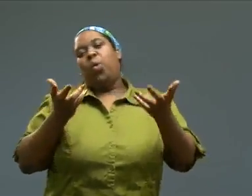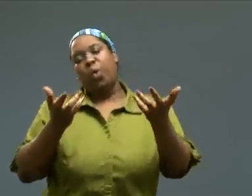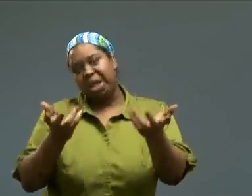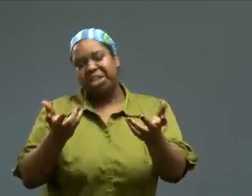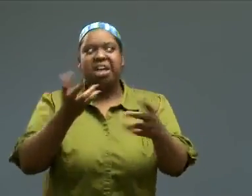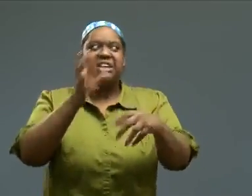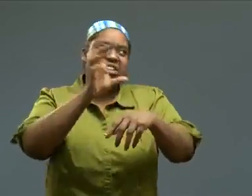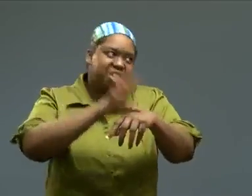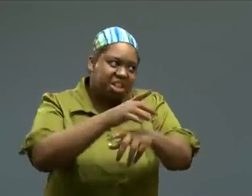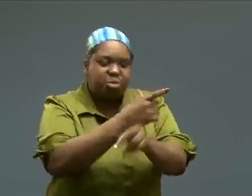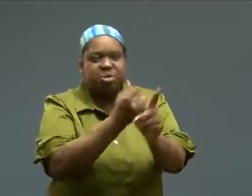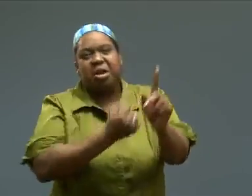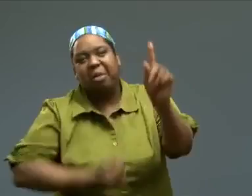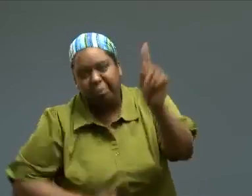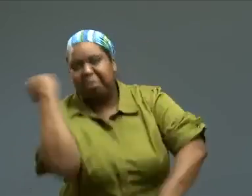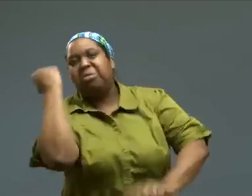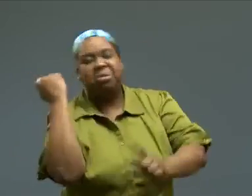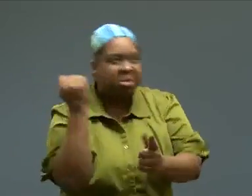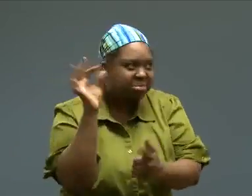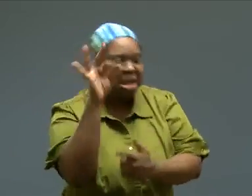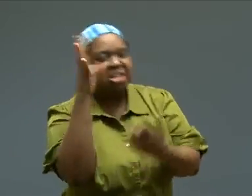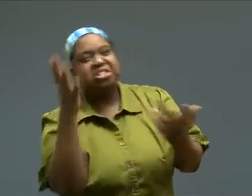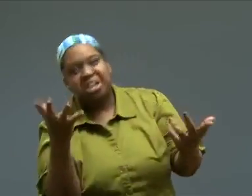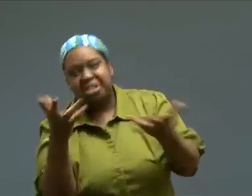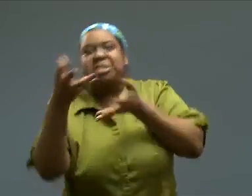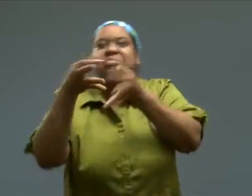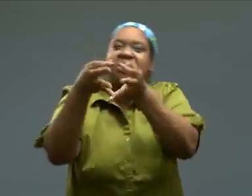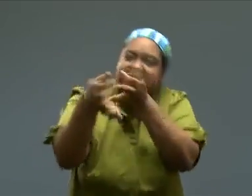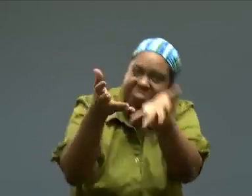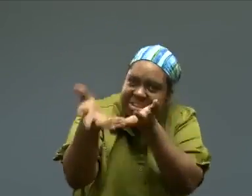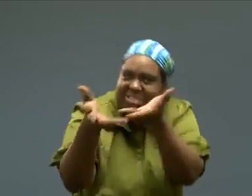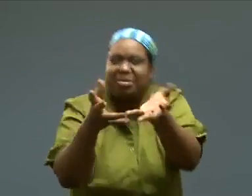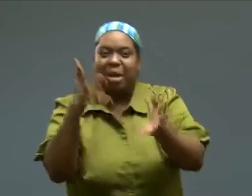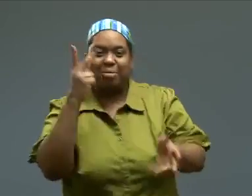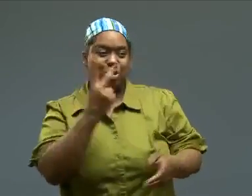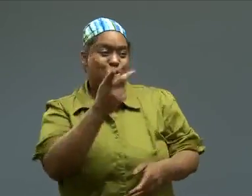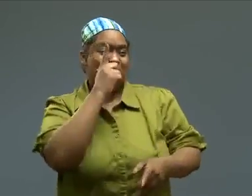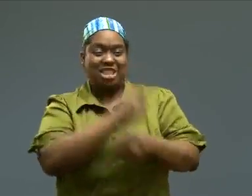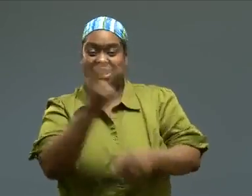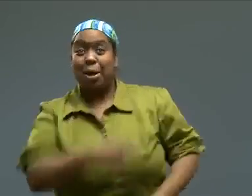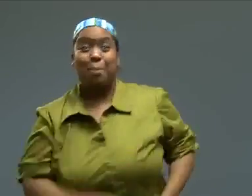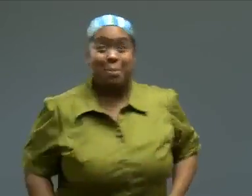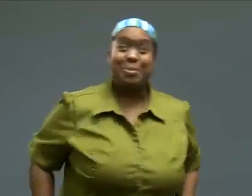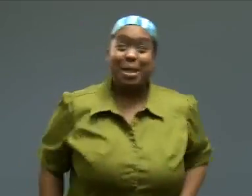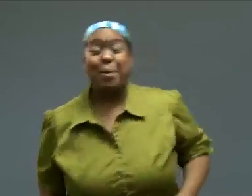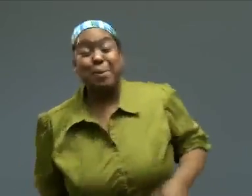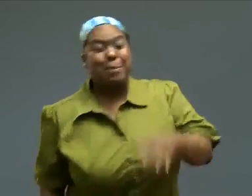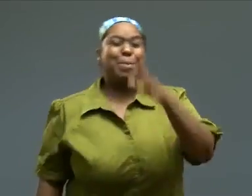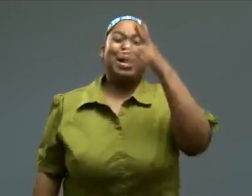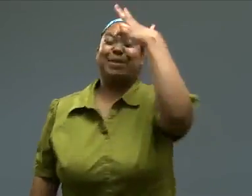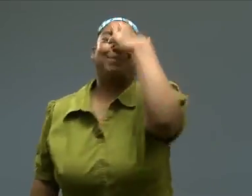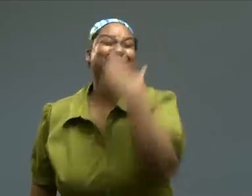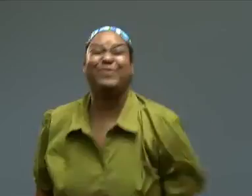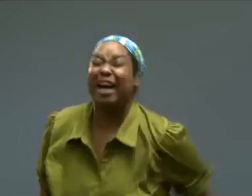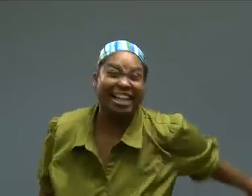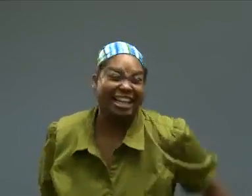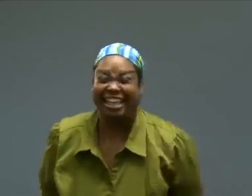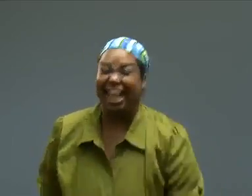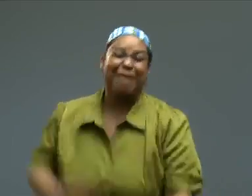My aunt started to explain. My sisters came in saying, "It was so funny!"